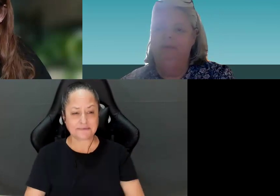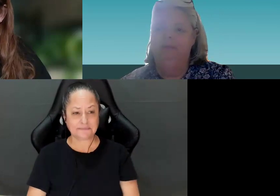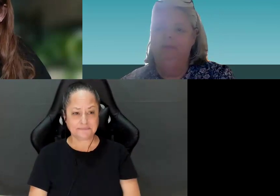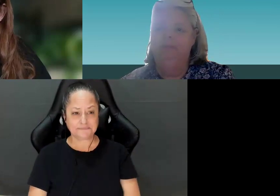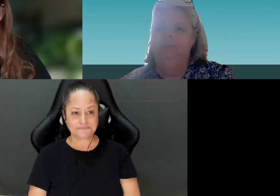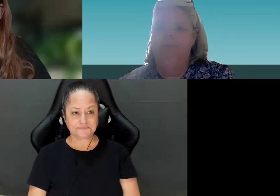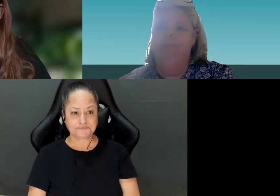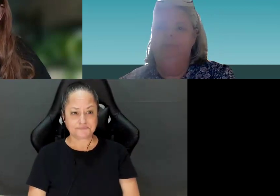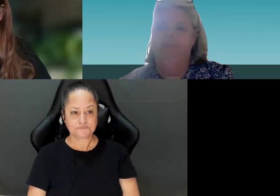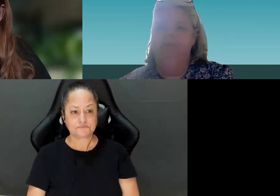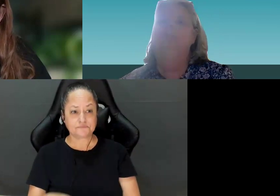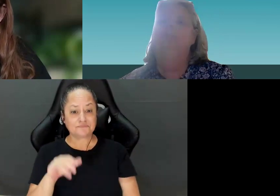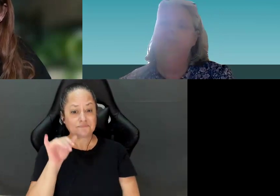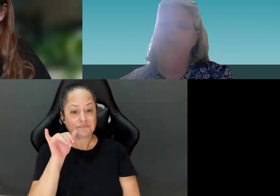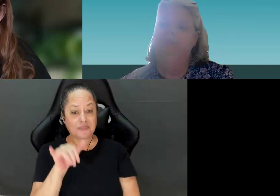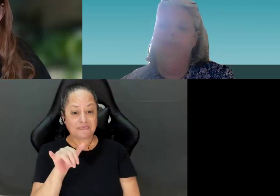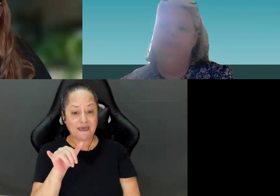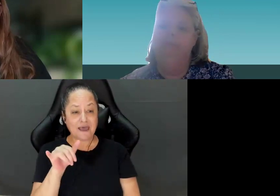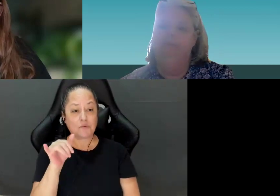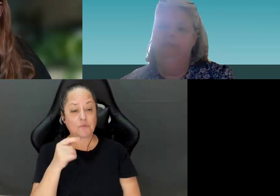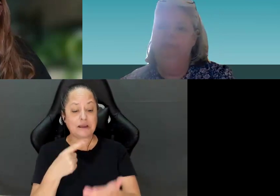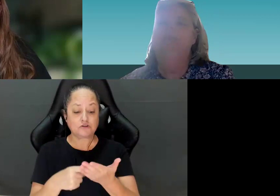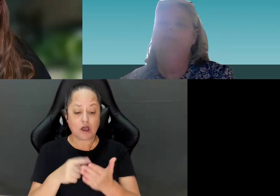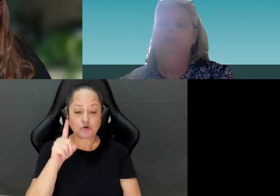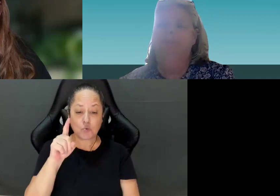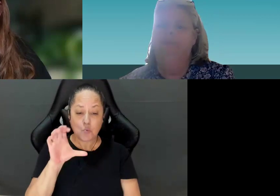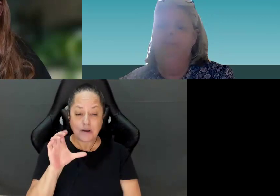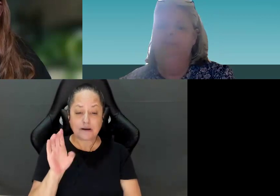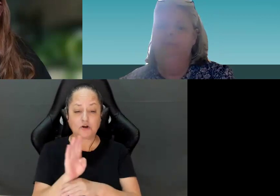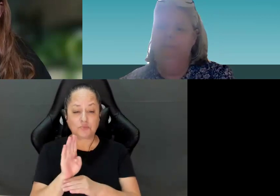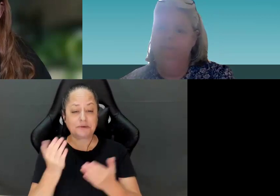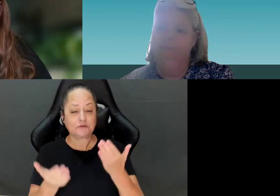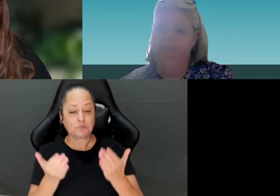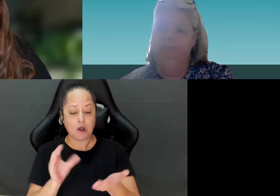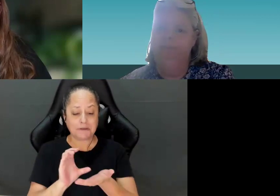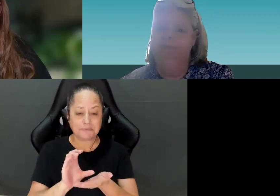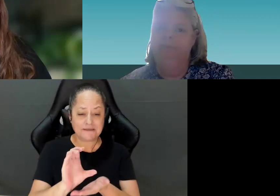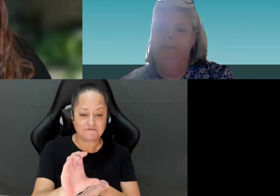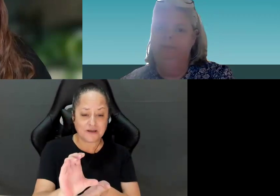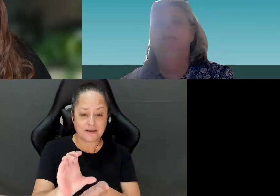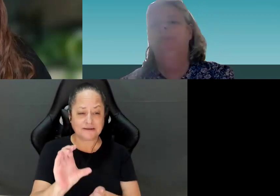So with that in mind if we talk to a hundred businesses we probably find eight or nine